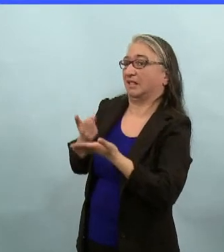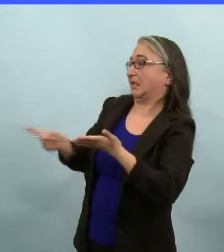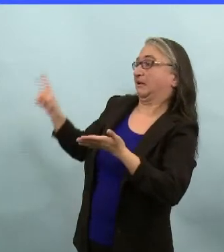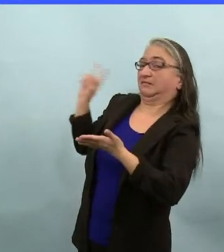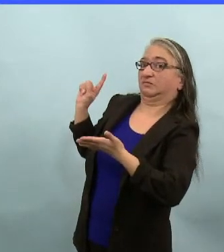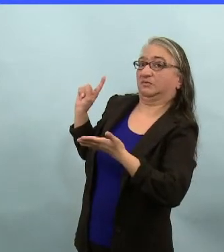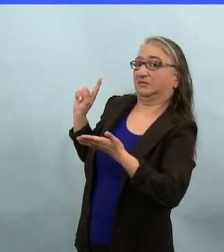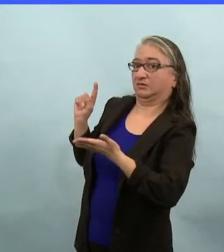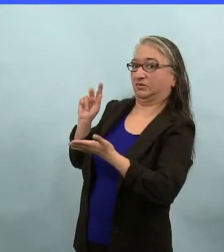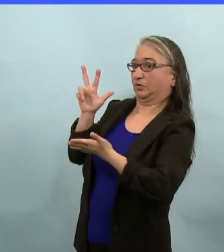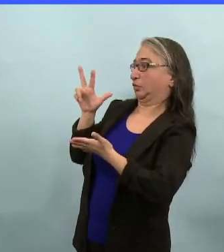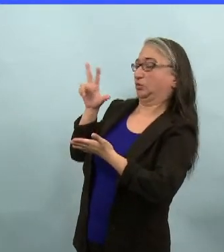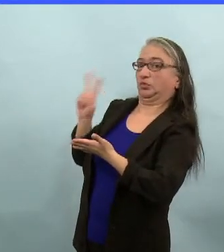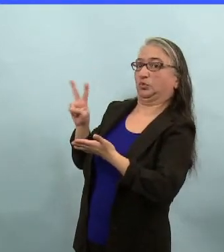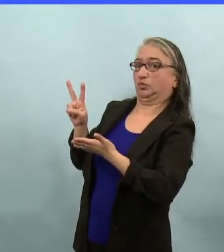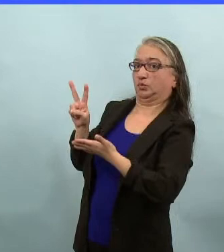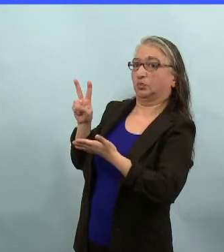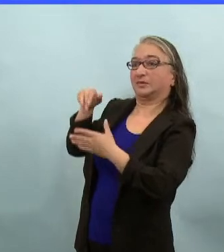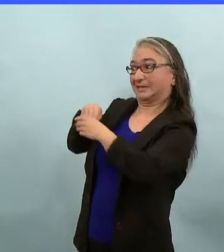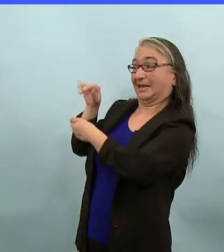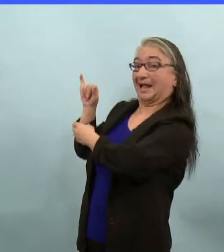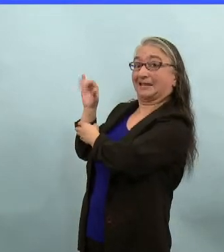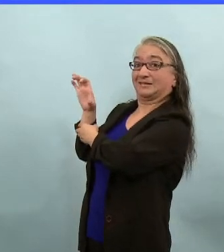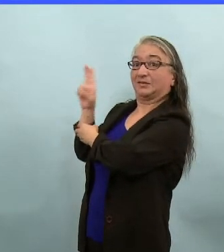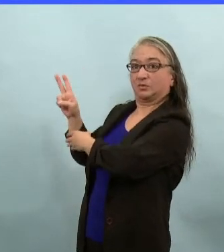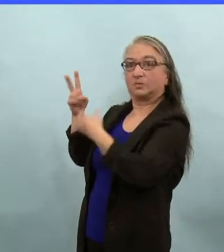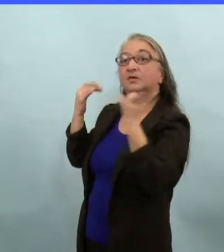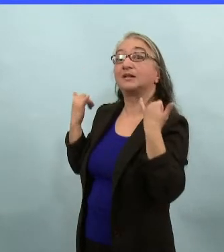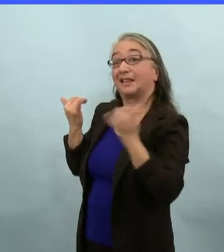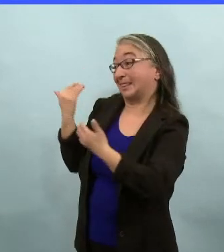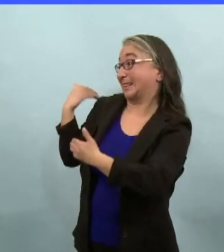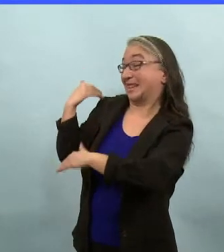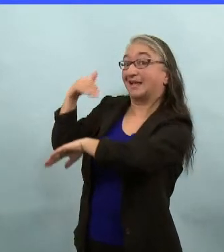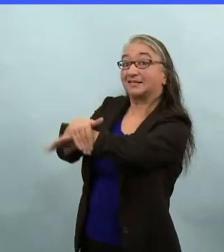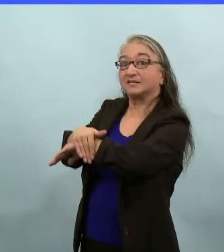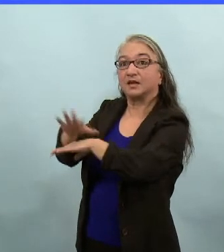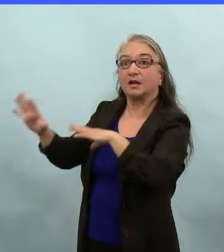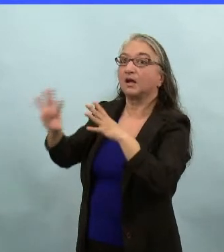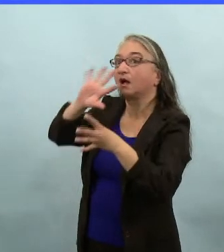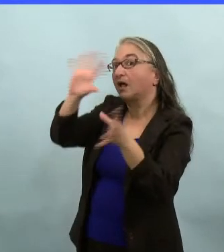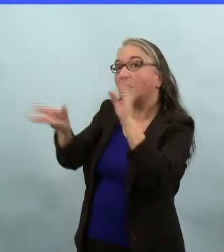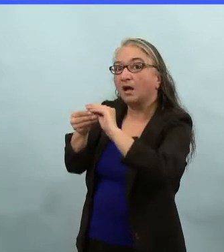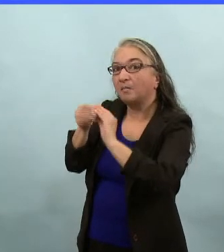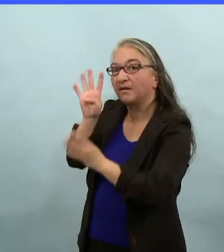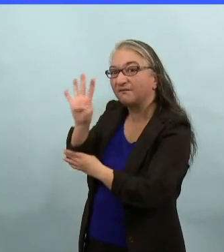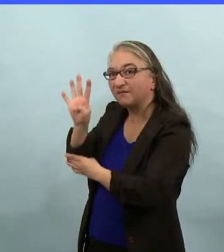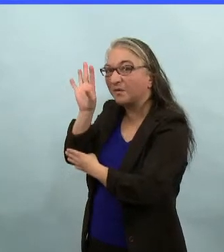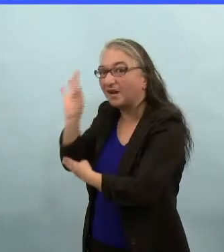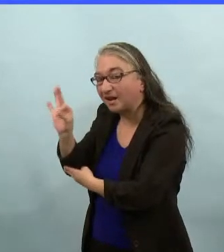this week as of midnight last night there were 49 so if your laser focused on hospitalizations